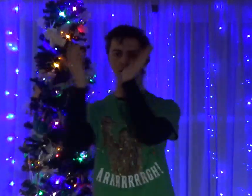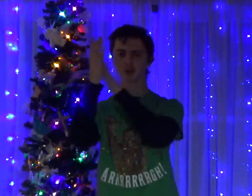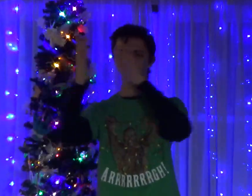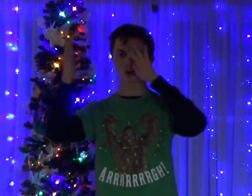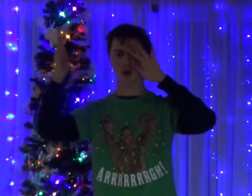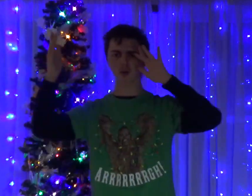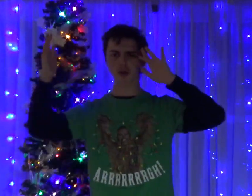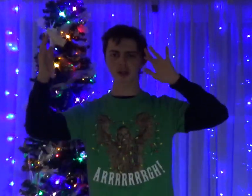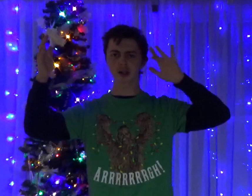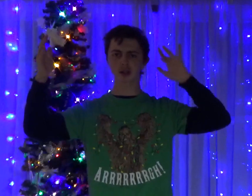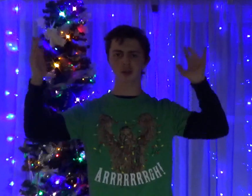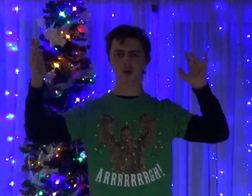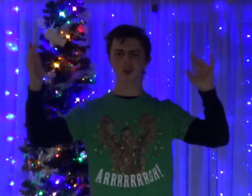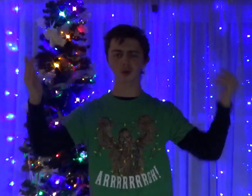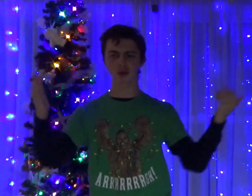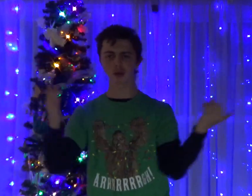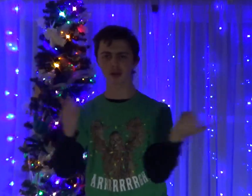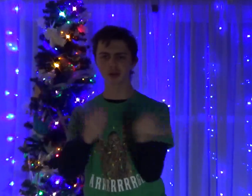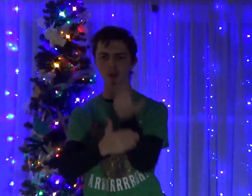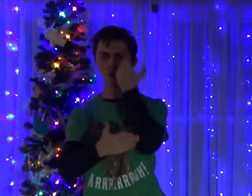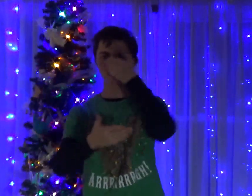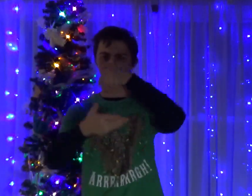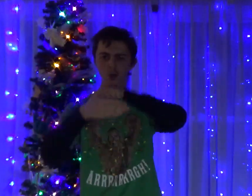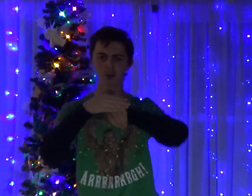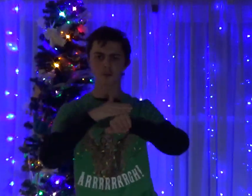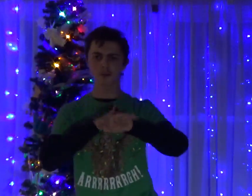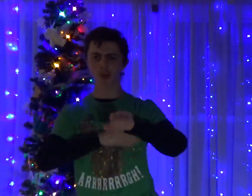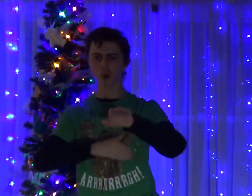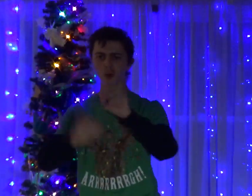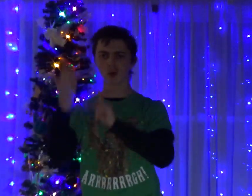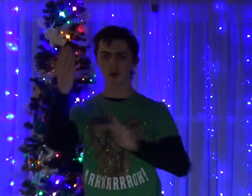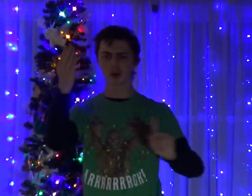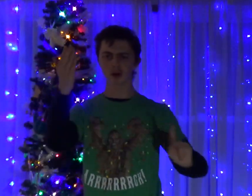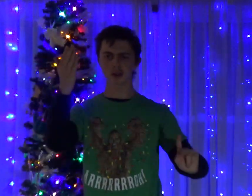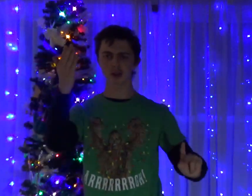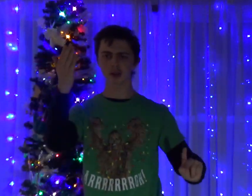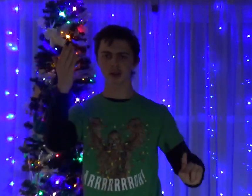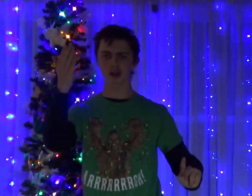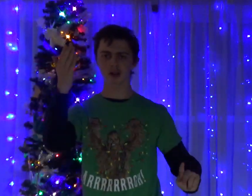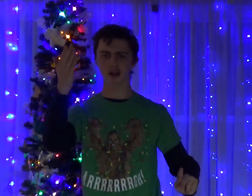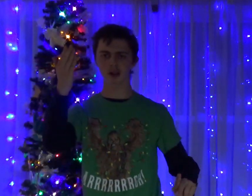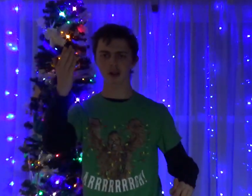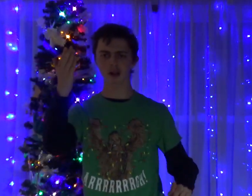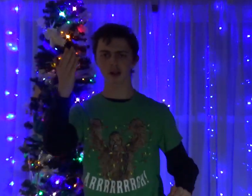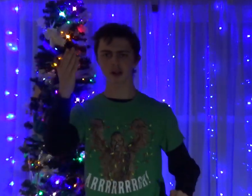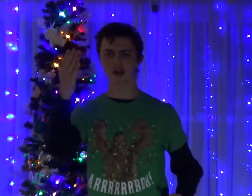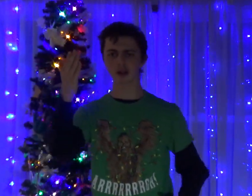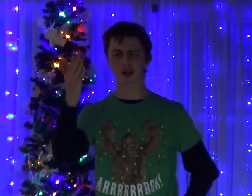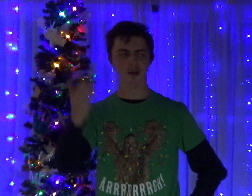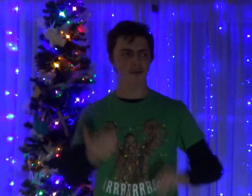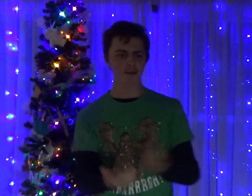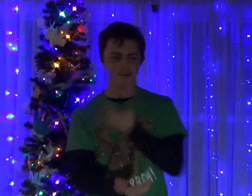Glory to the newborn King